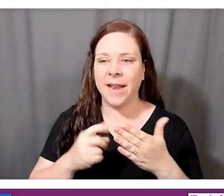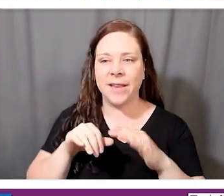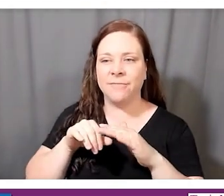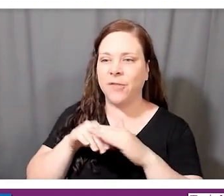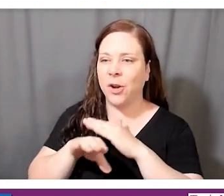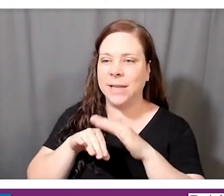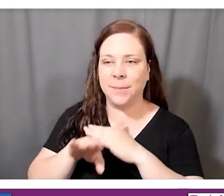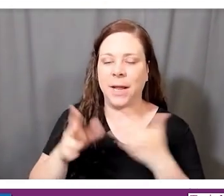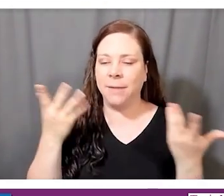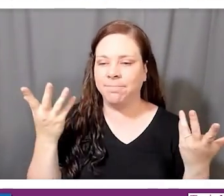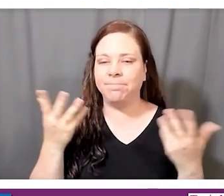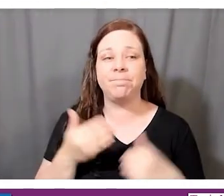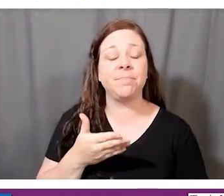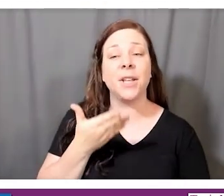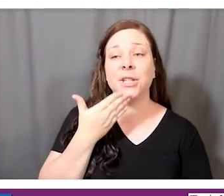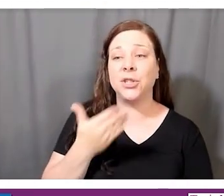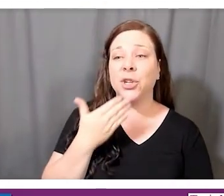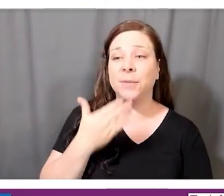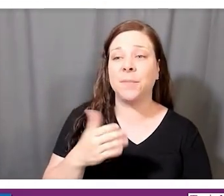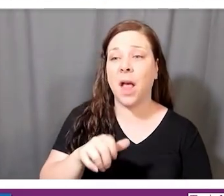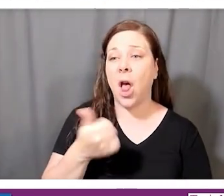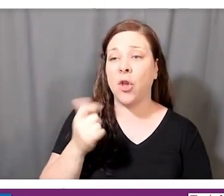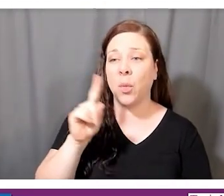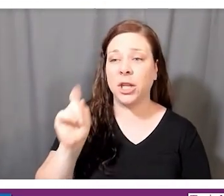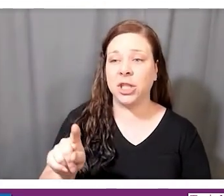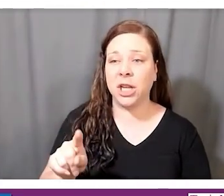That's good. Got another question here from Gina.